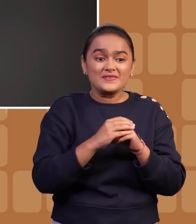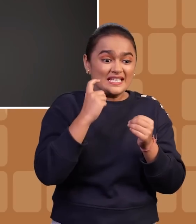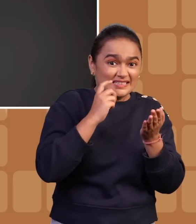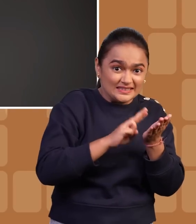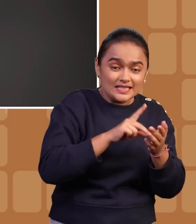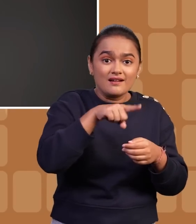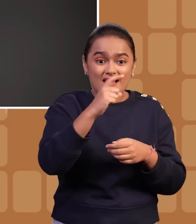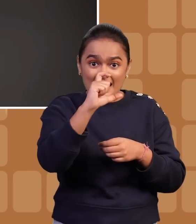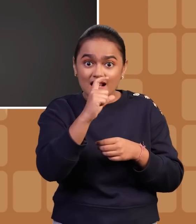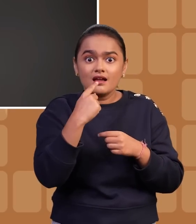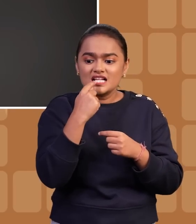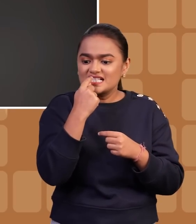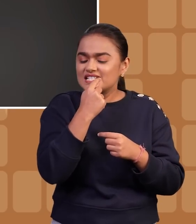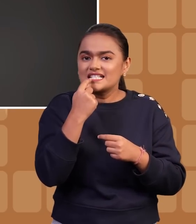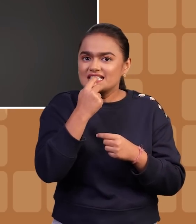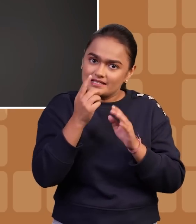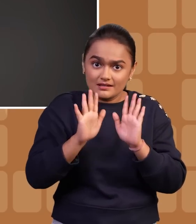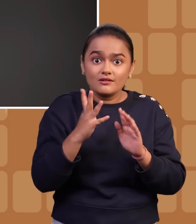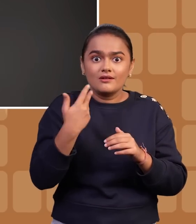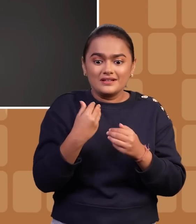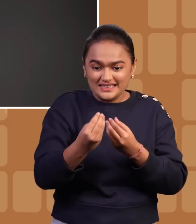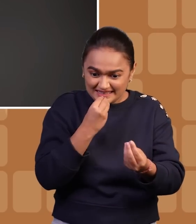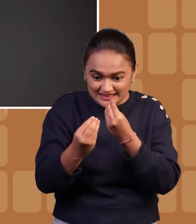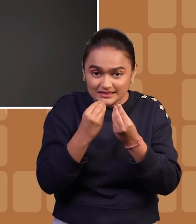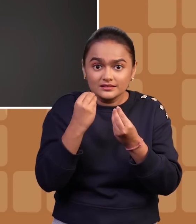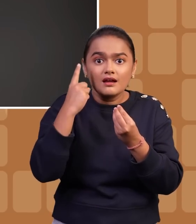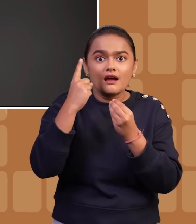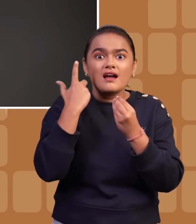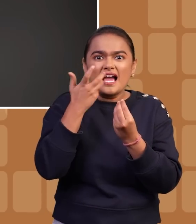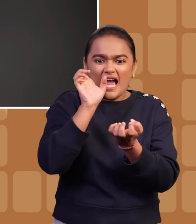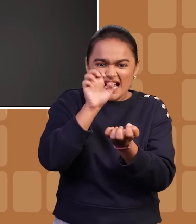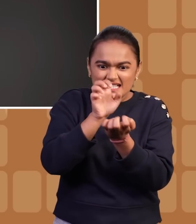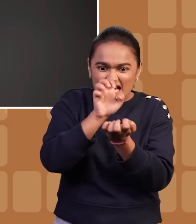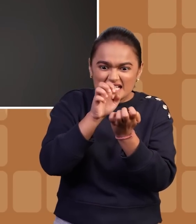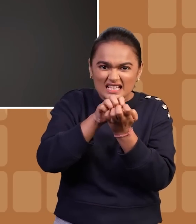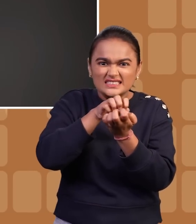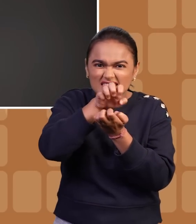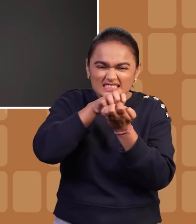Incisors and canines are the front teeth. They help in tearing and cutting food.